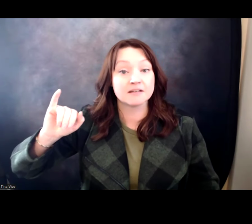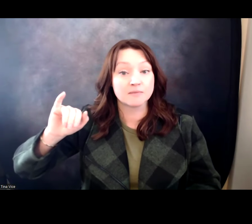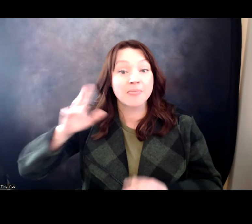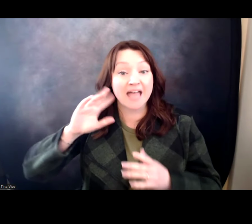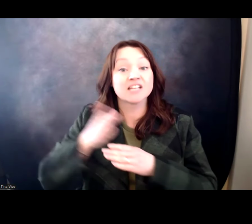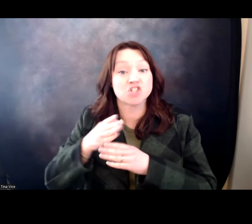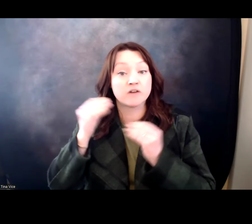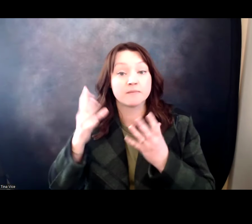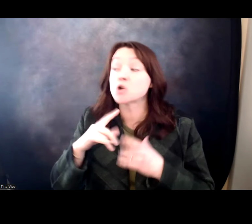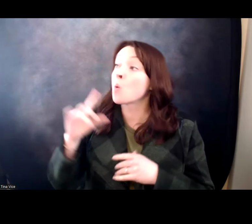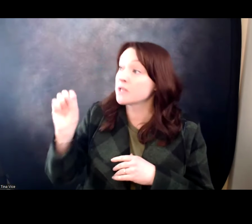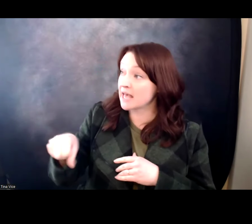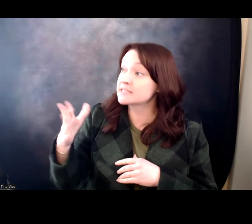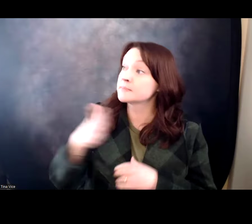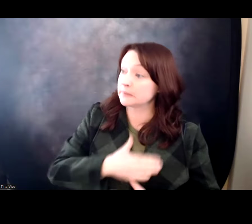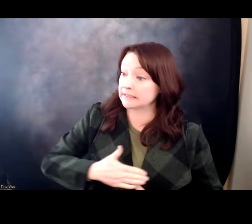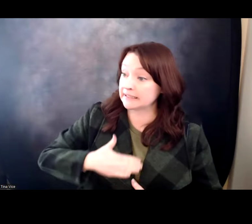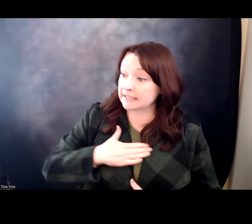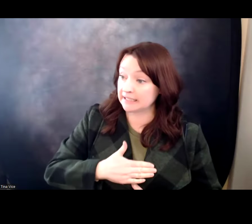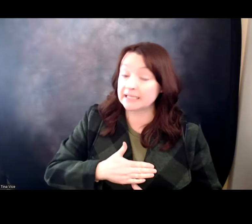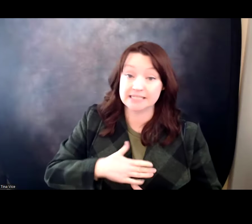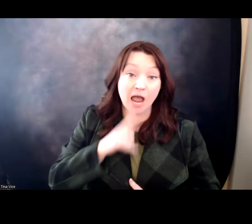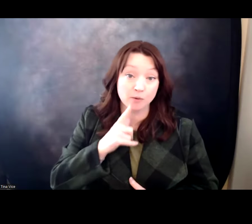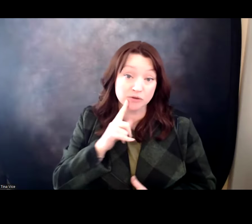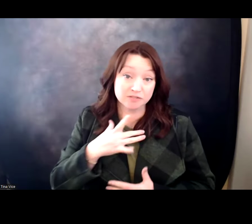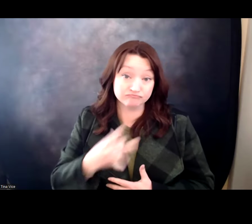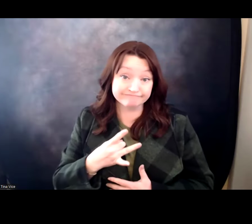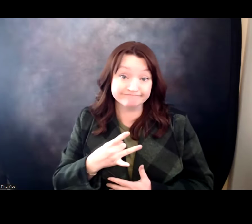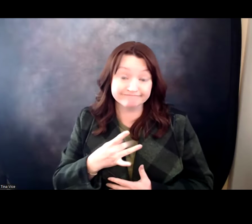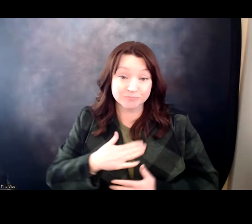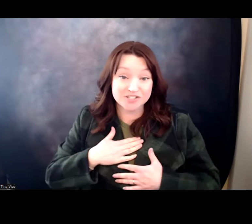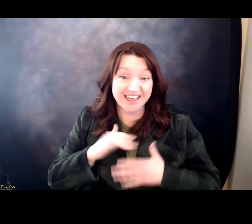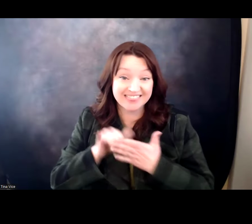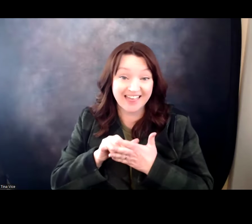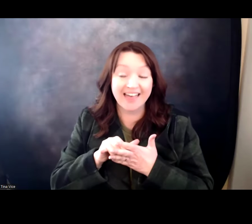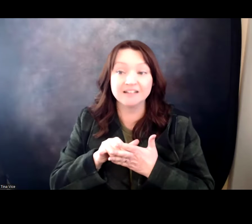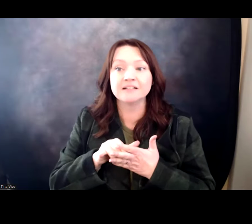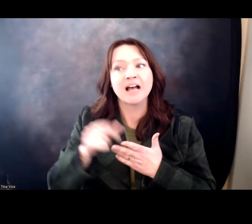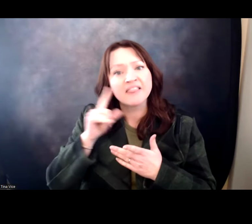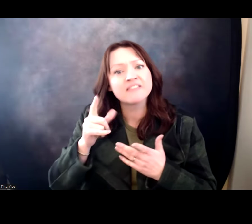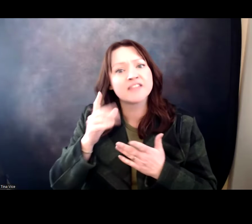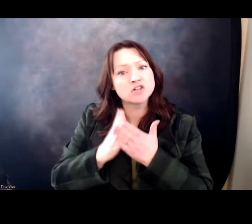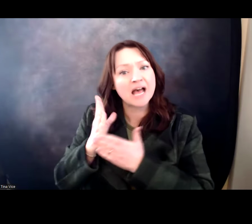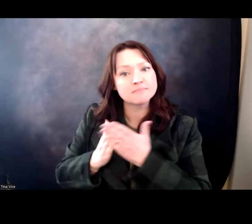Yes, please. Um I would very much appreciate that because I think uh there are aspects of this that I intend to